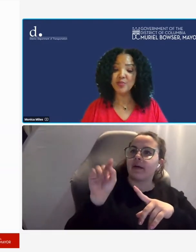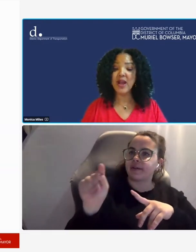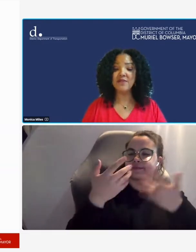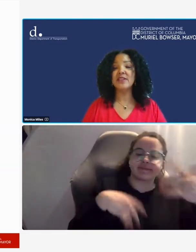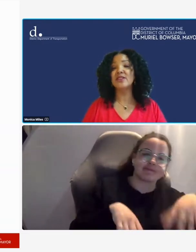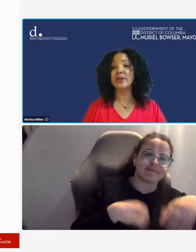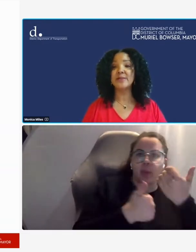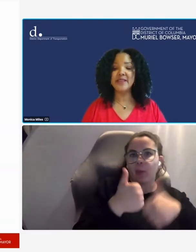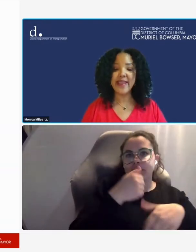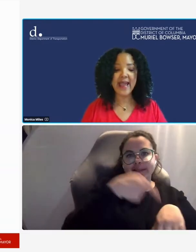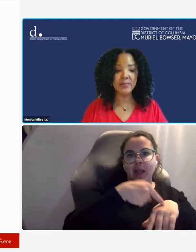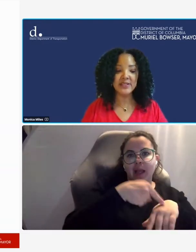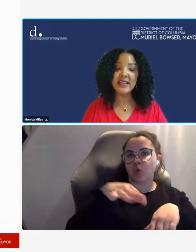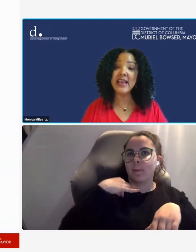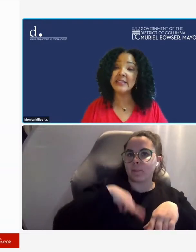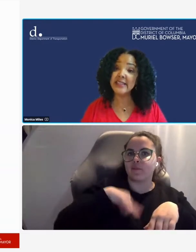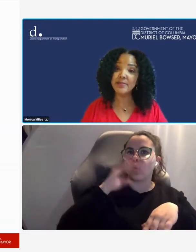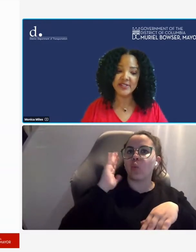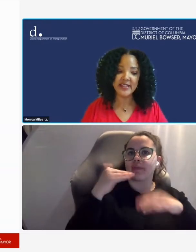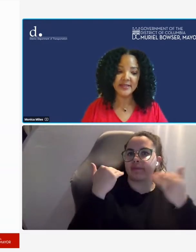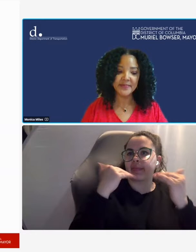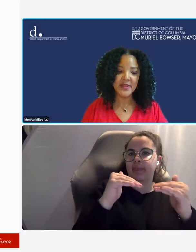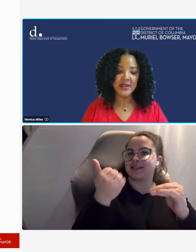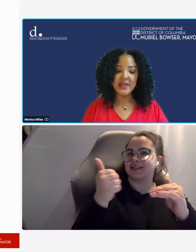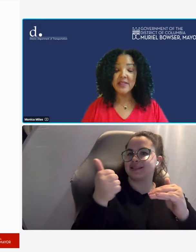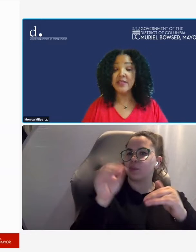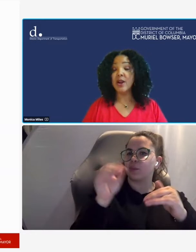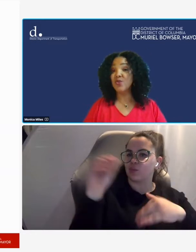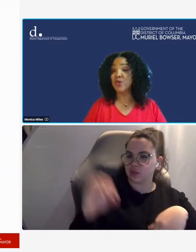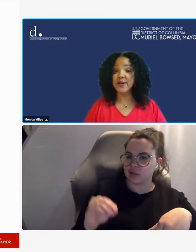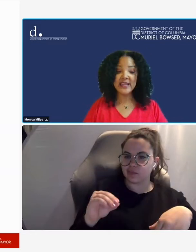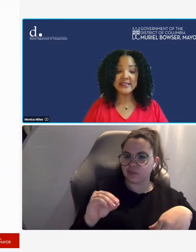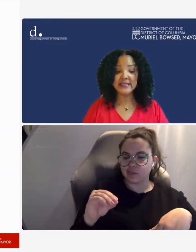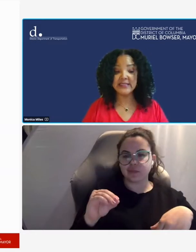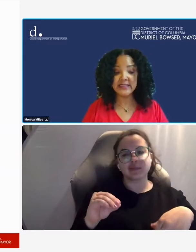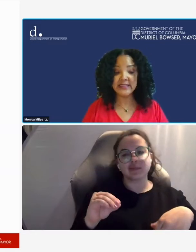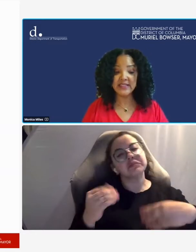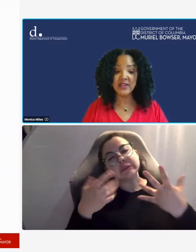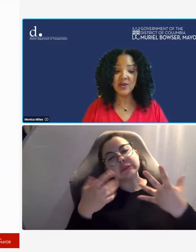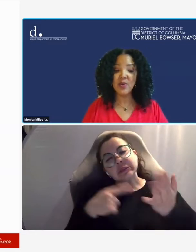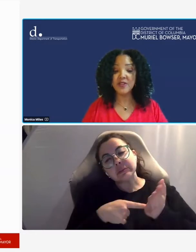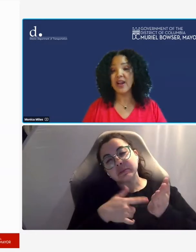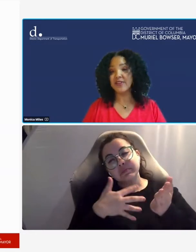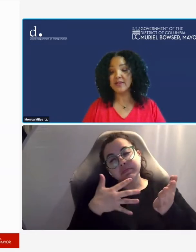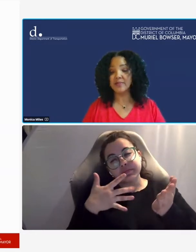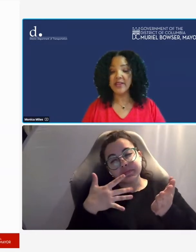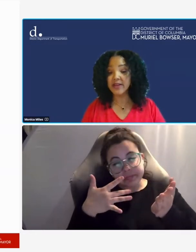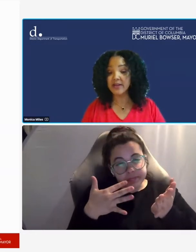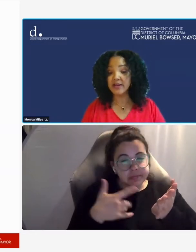profit is going to be capped at 10 there are rare instances when the profit can be higher